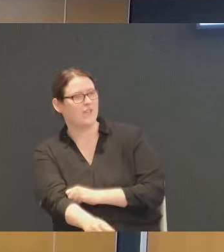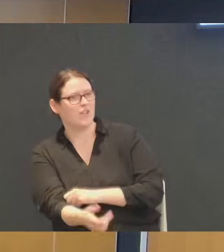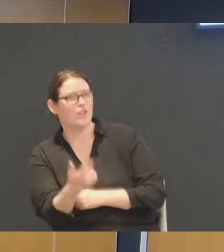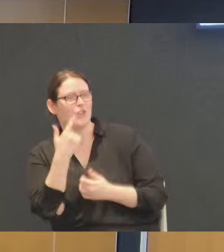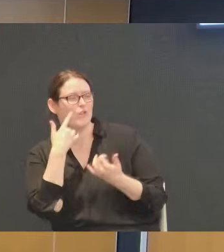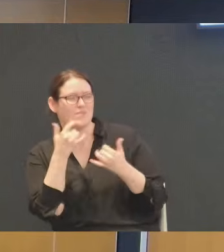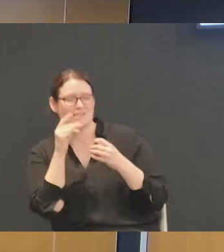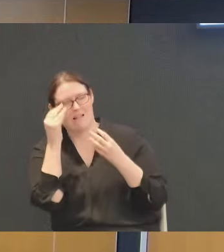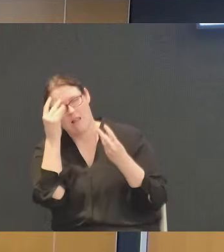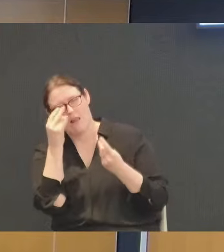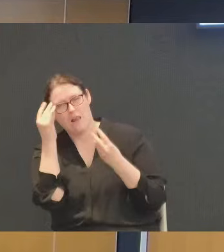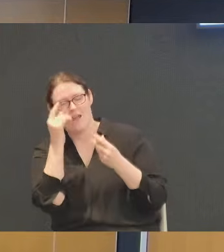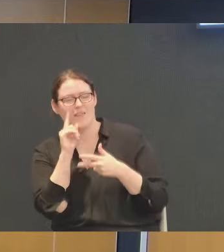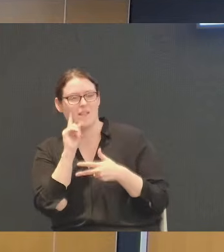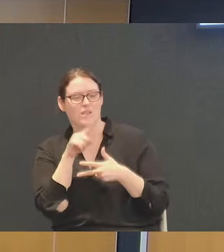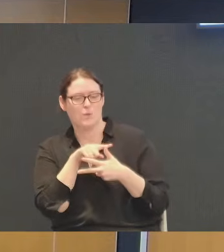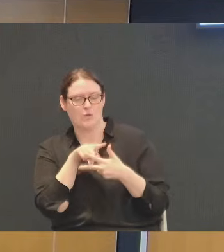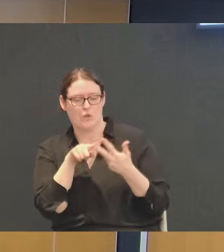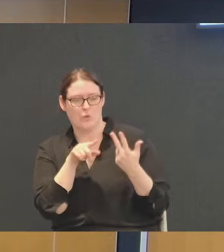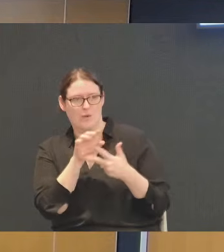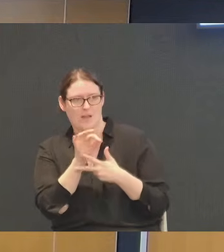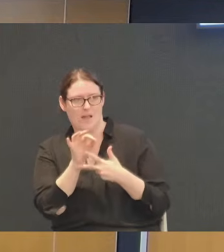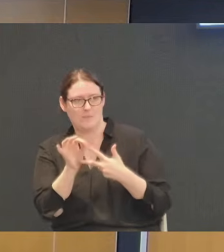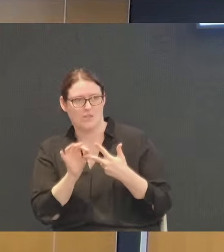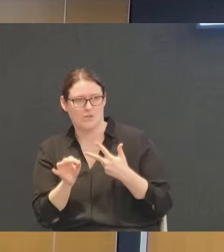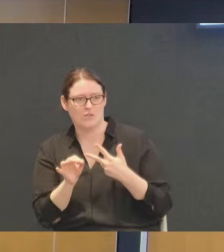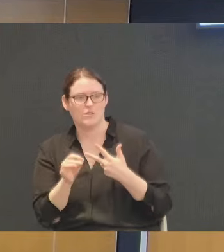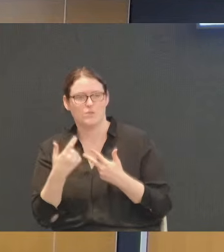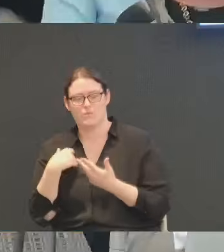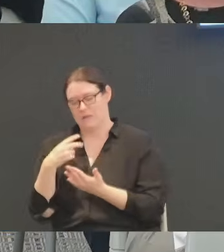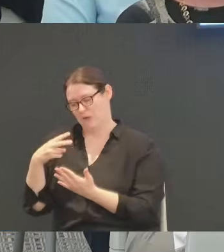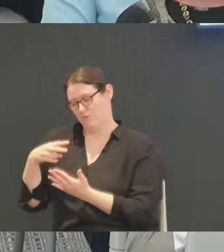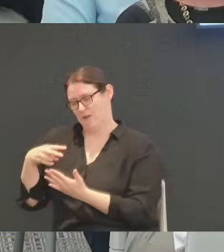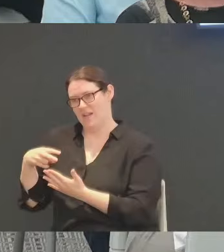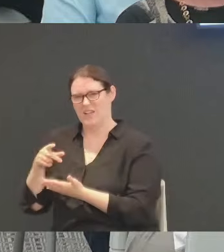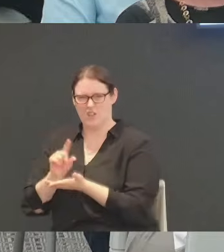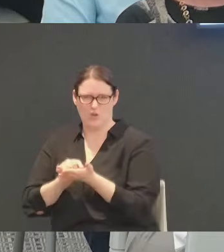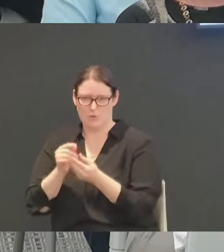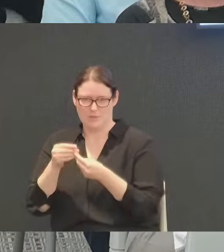there were three different options just at least just from reading in the inquirer that they were